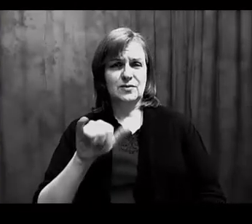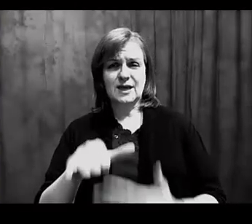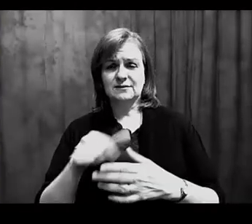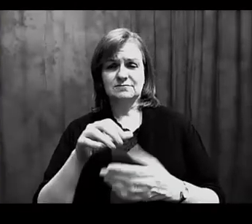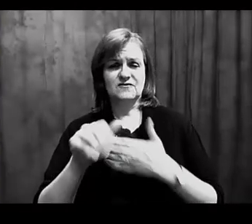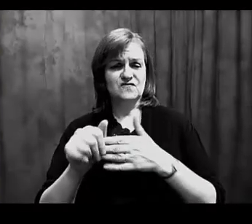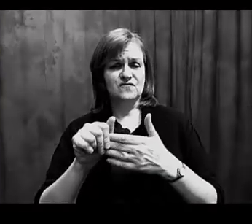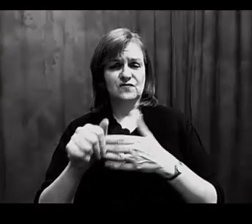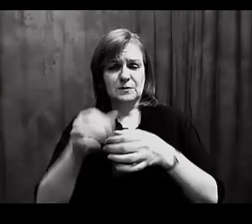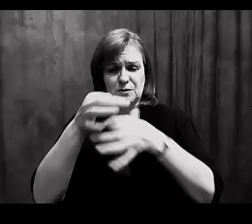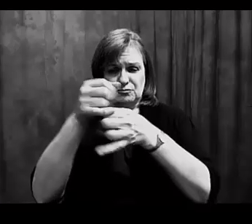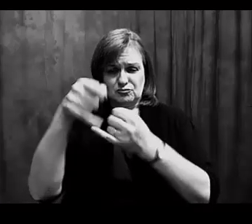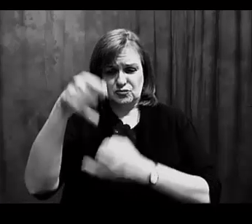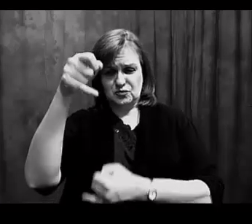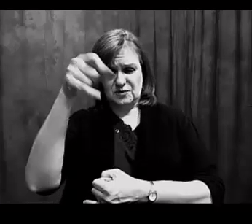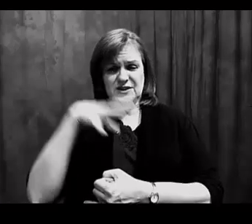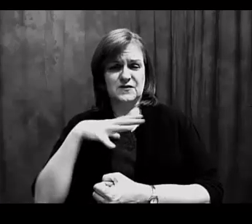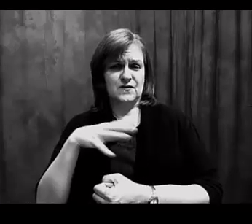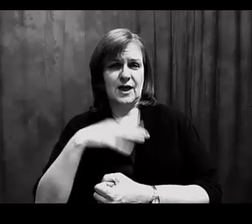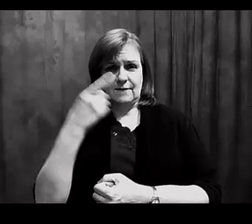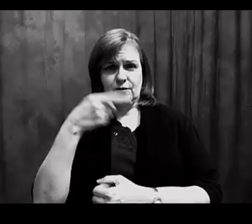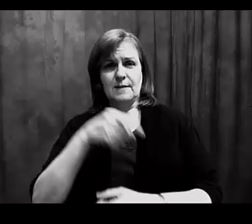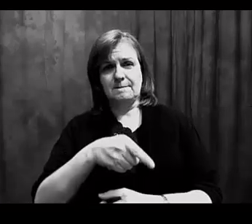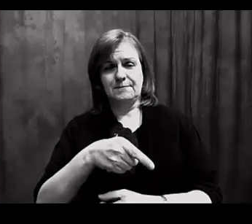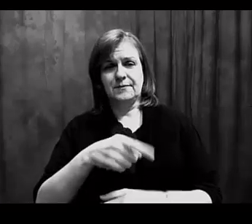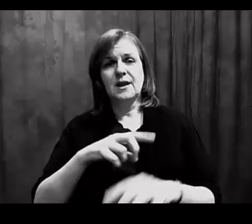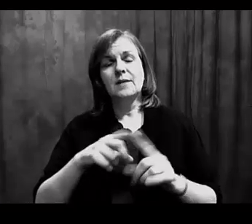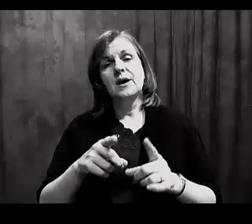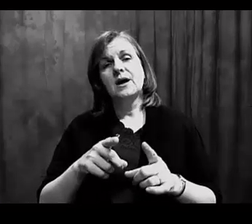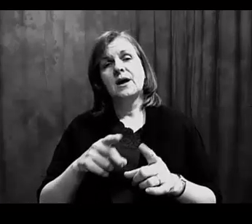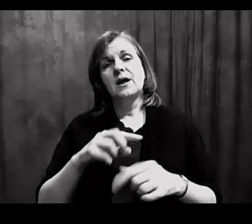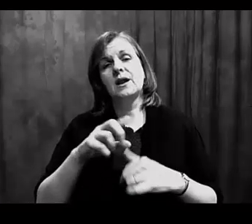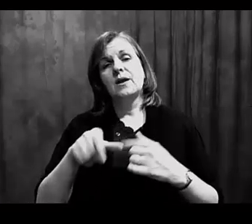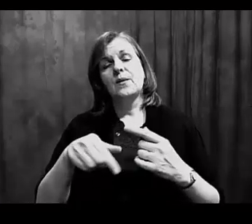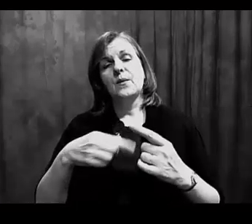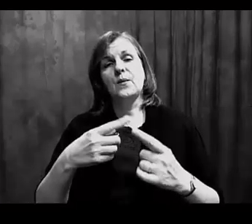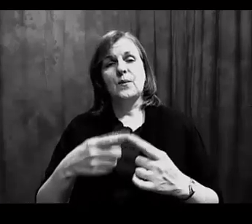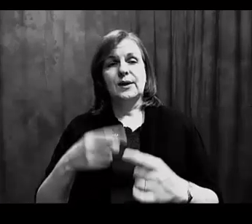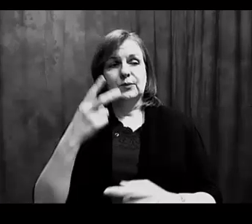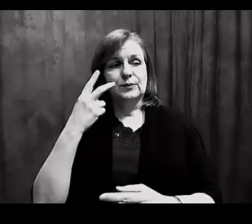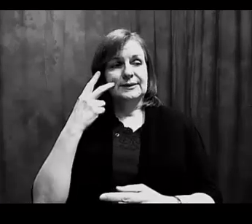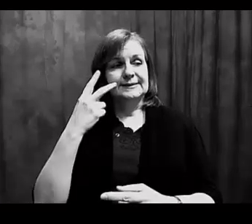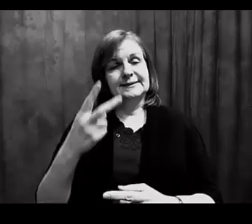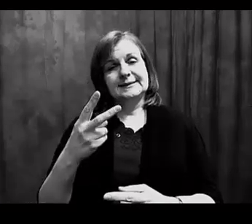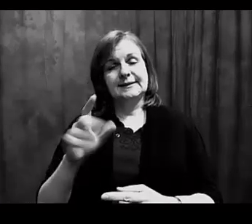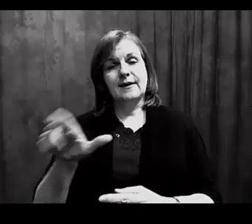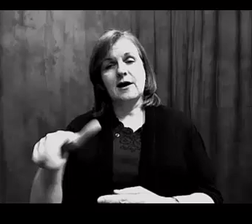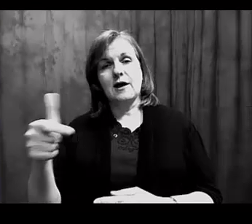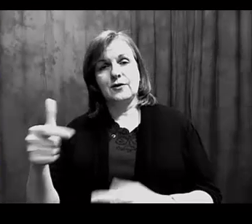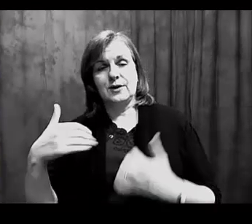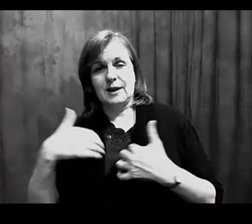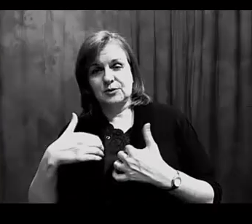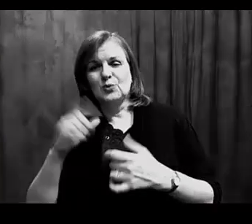that's a fine structure for here -- but when we start looking at a further development